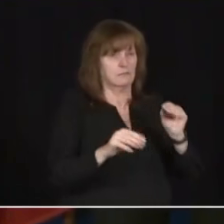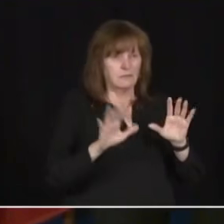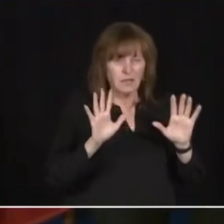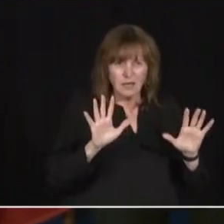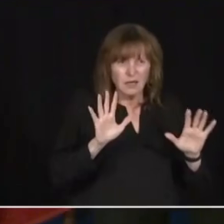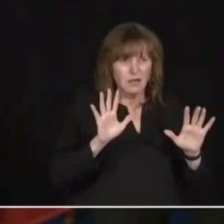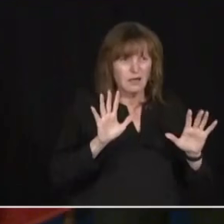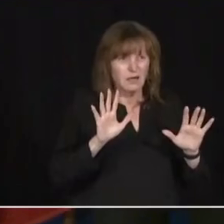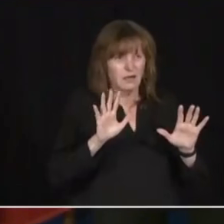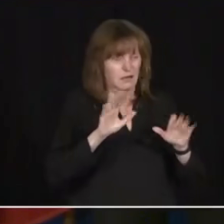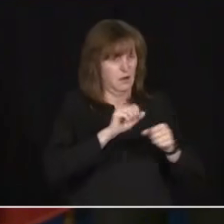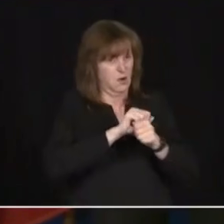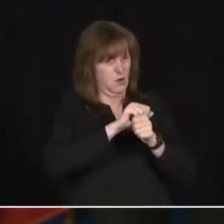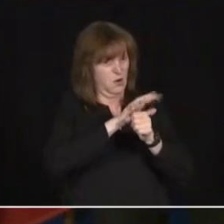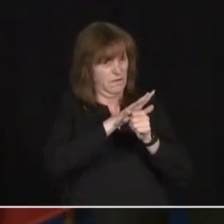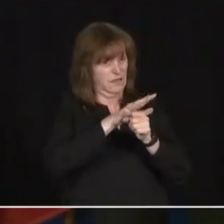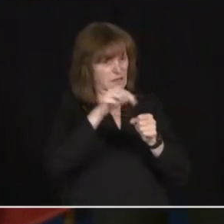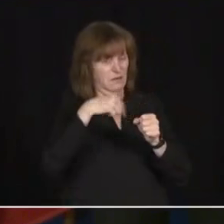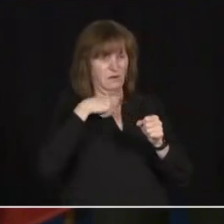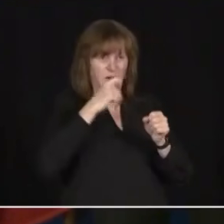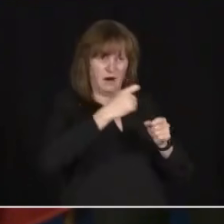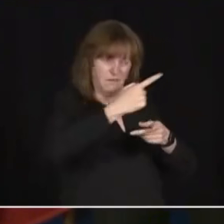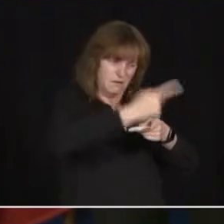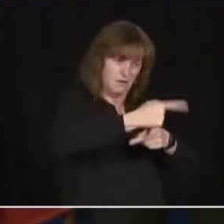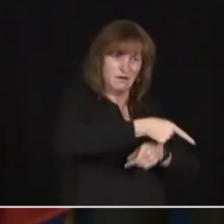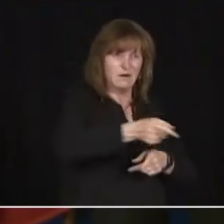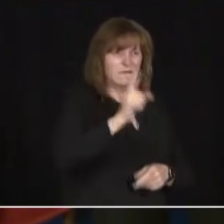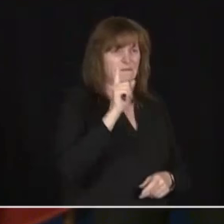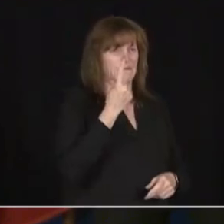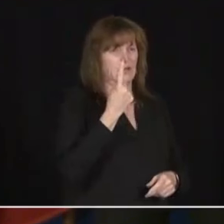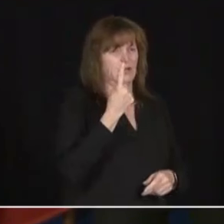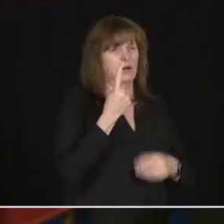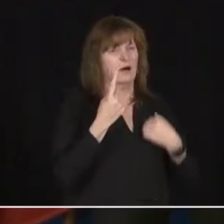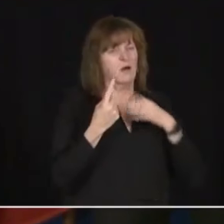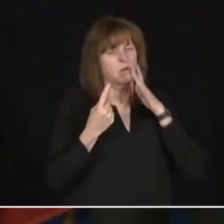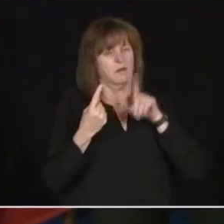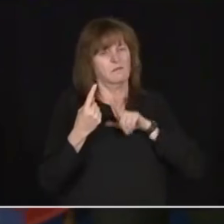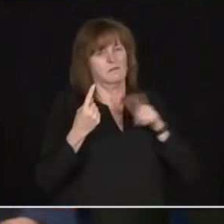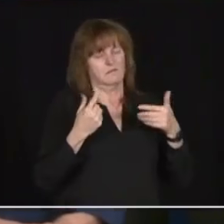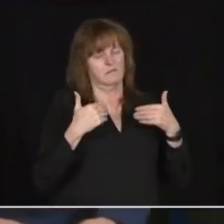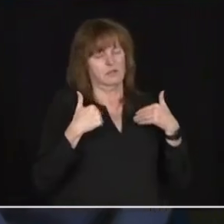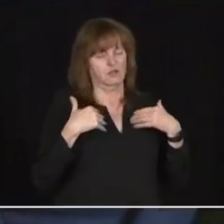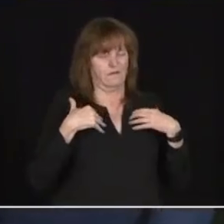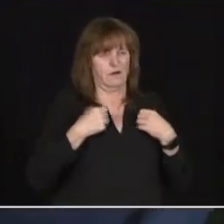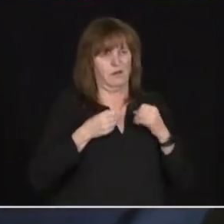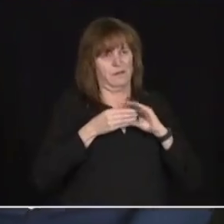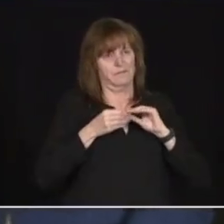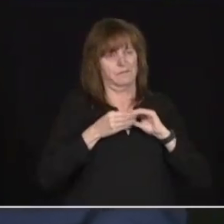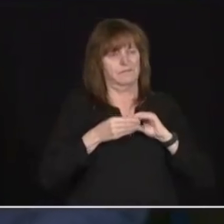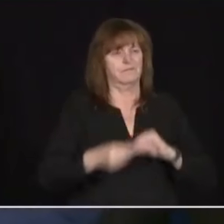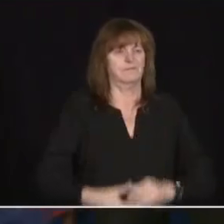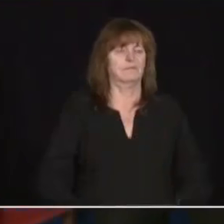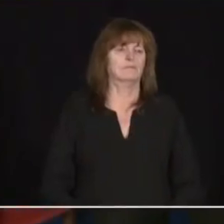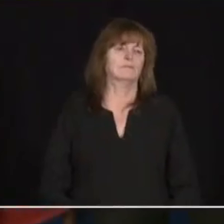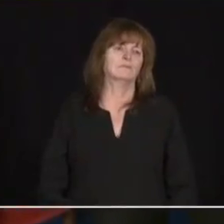But we have to make sure we take care of the crisis right now and, if you don't mind, I am